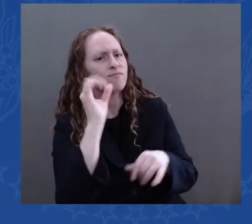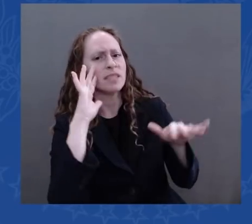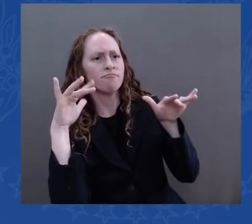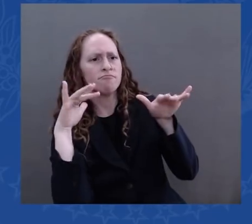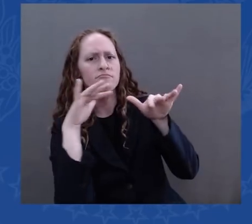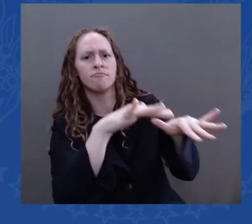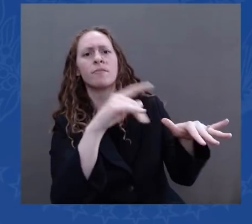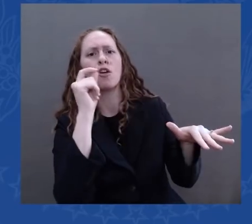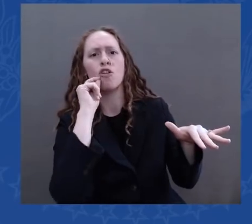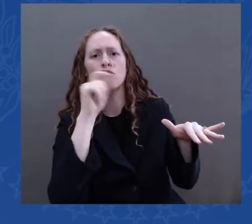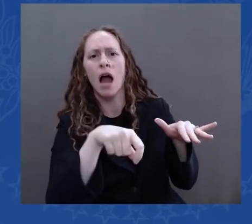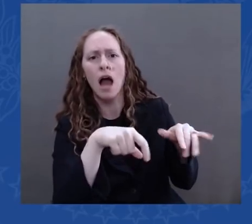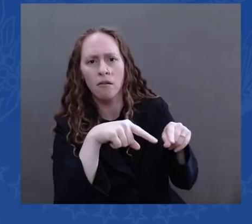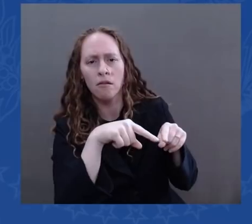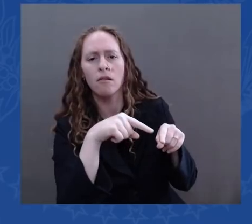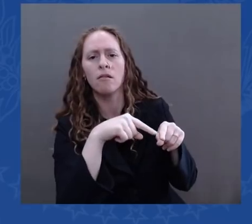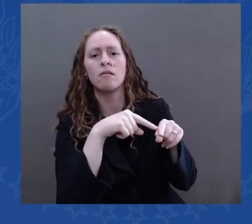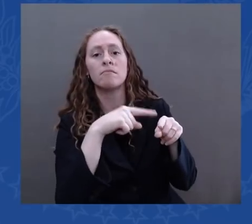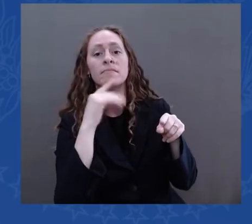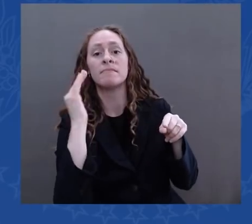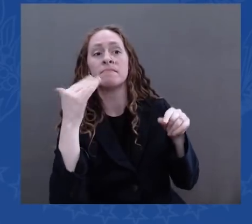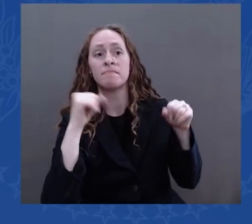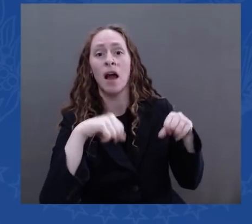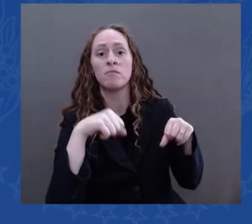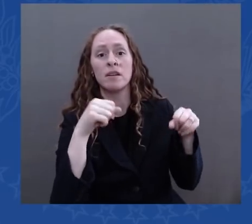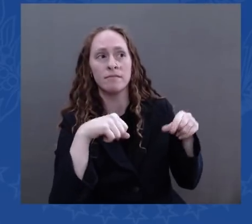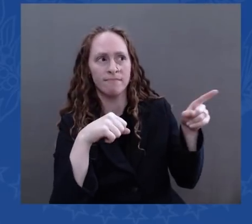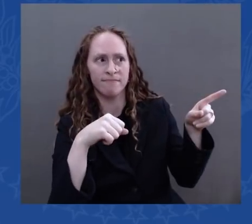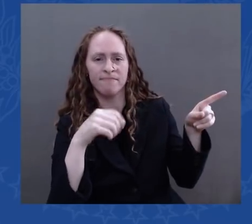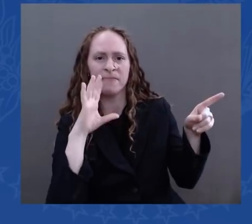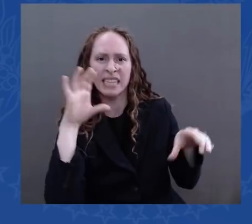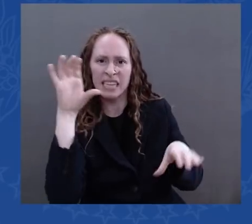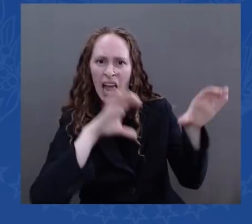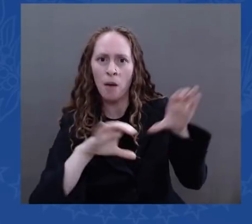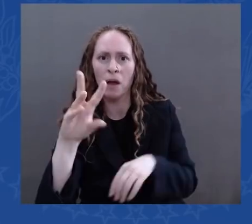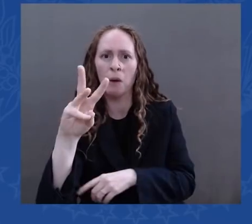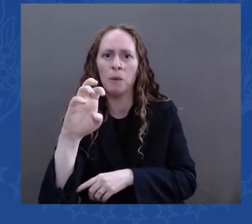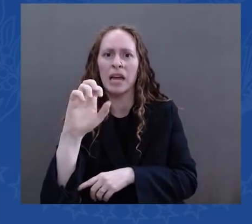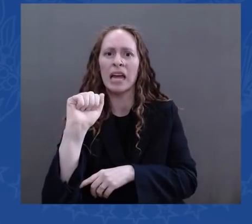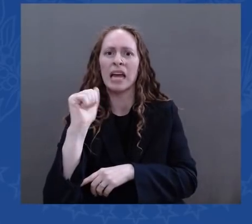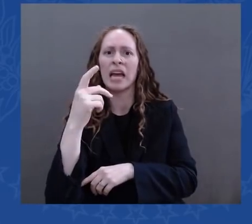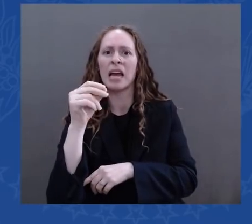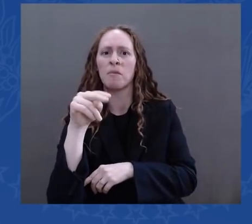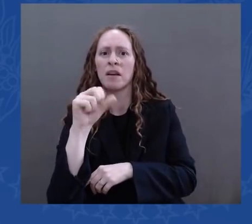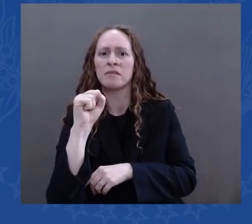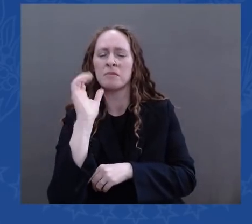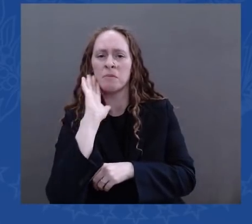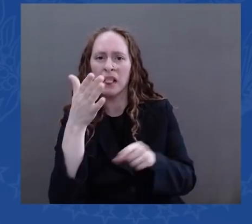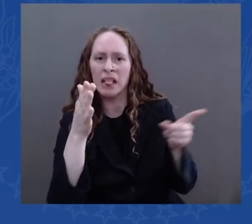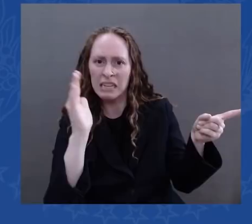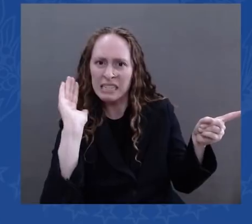And it sounded like you were calling for regime change in Russia. And we know -- The President: None of the three occurred.